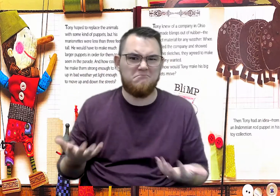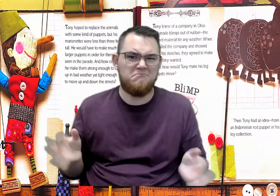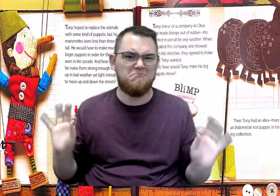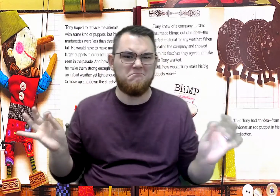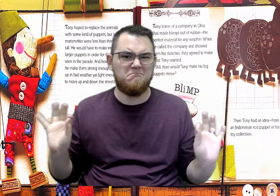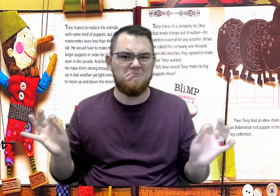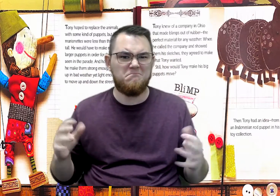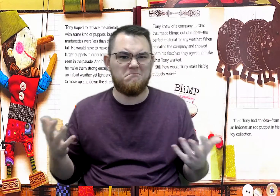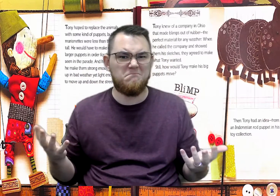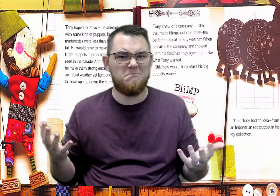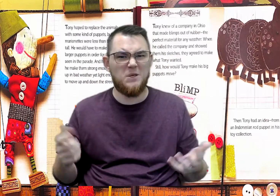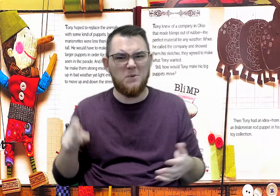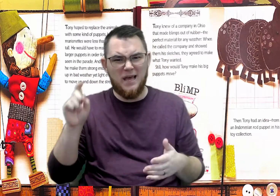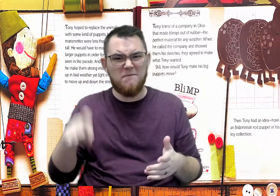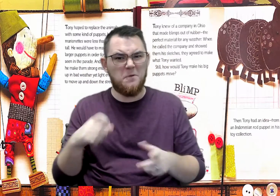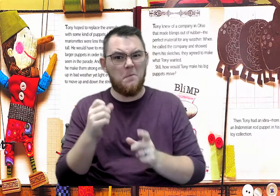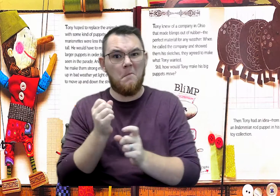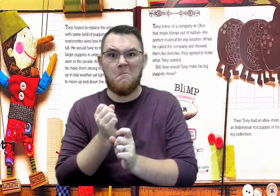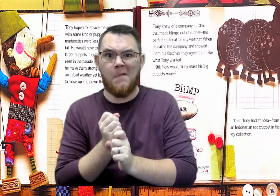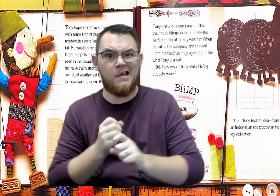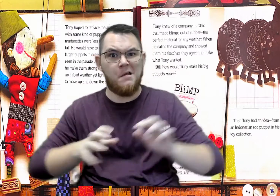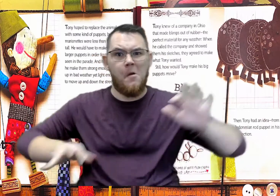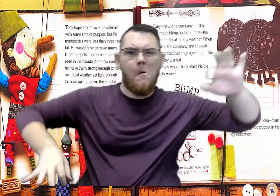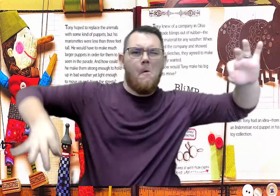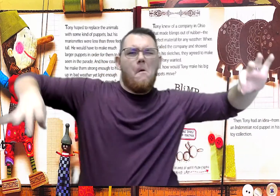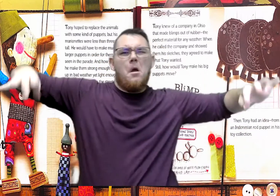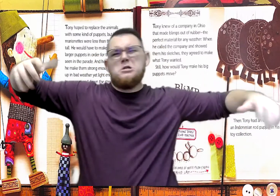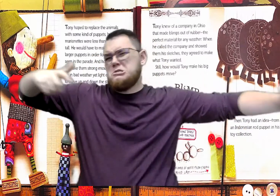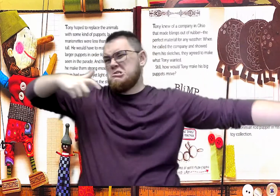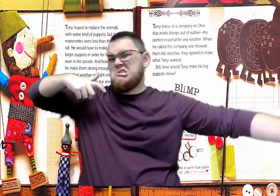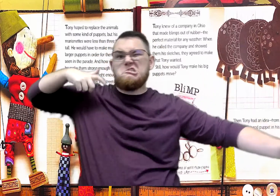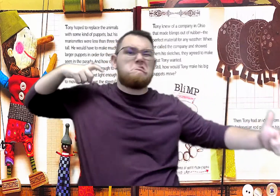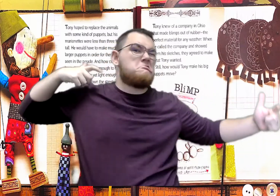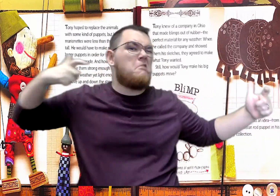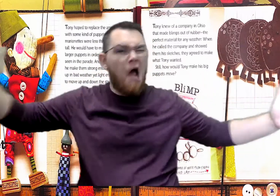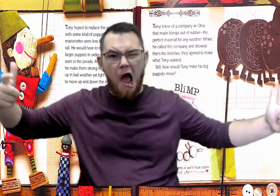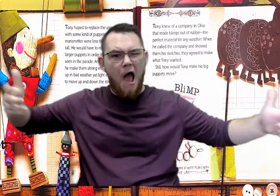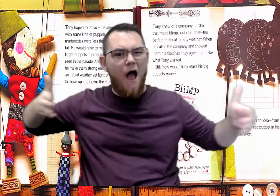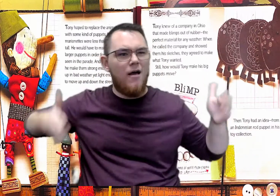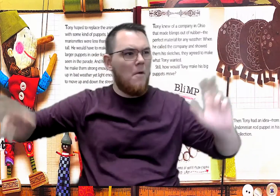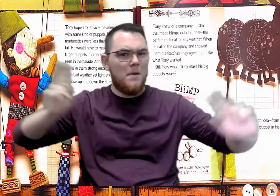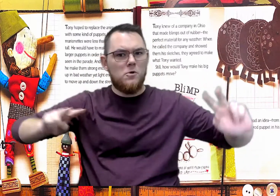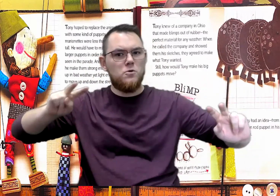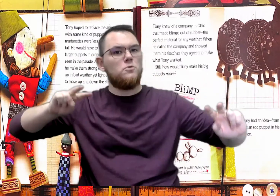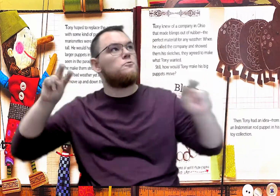He would have to make much larger puppets in order for them to be seen in the parade.